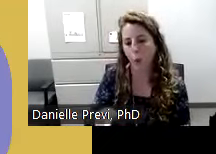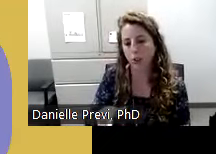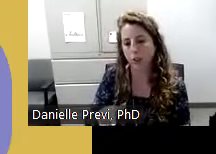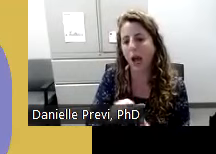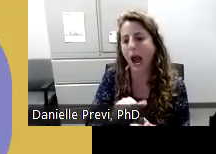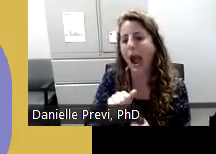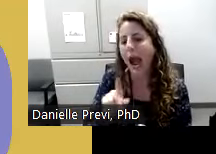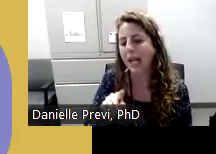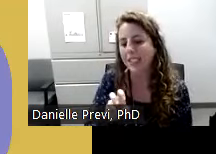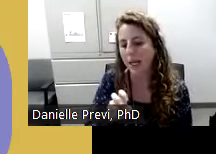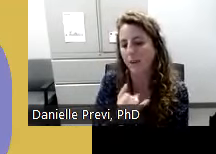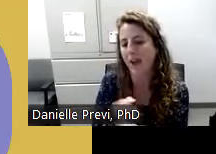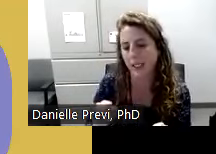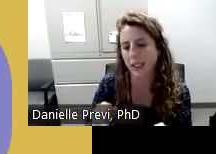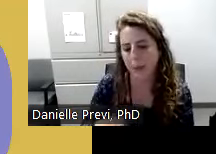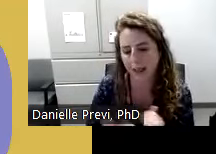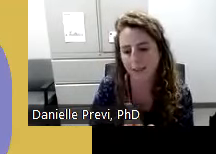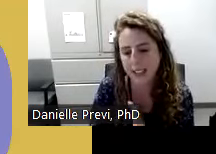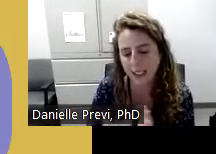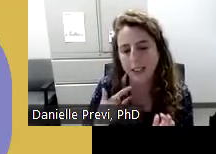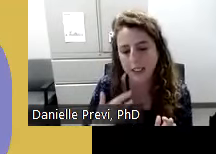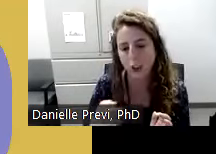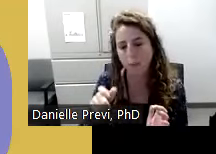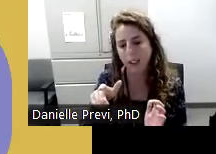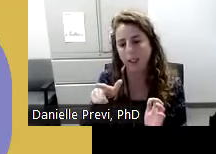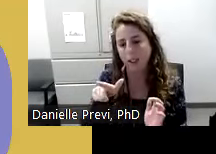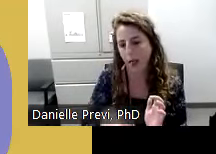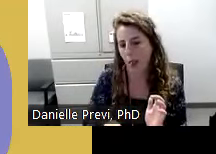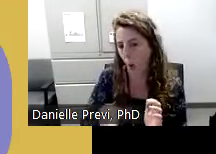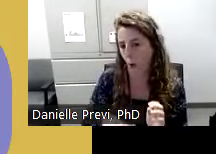their adaptive skills tend to be lower; their adaptive independent skills tend to be lower.